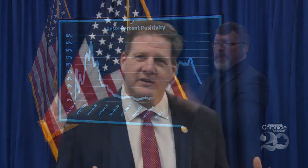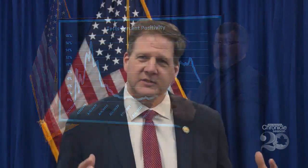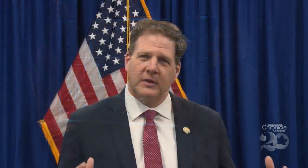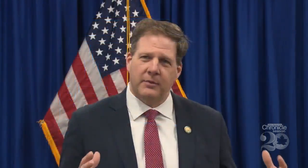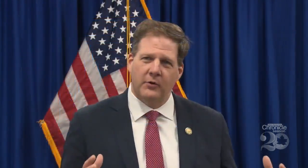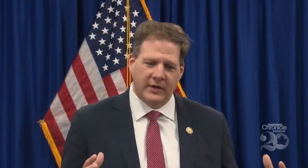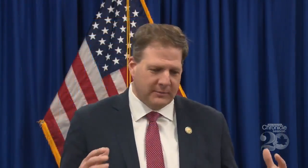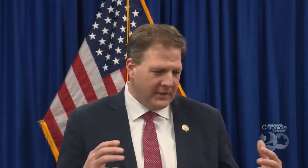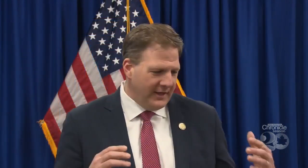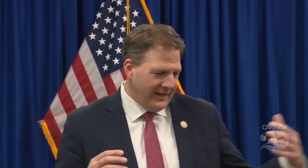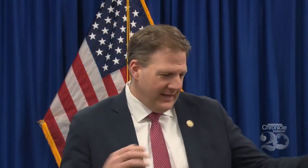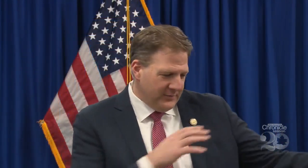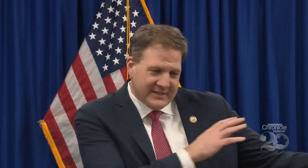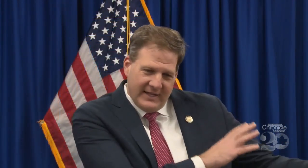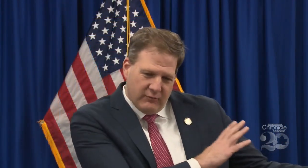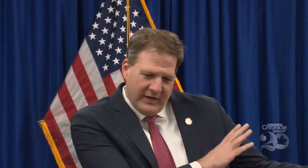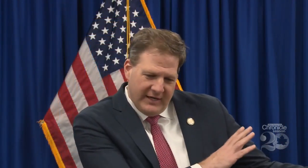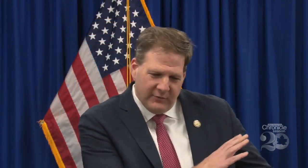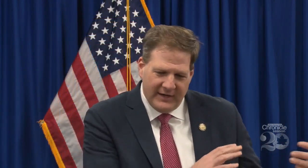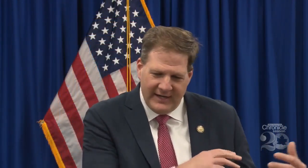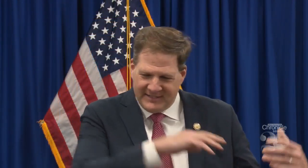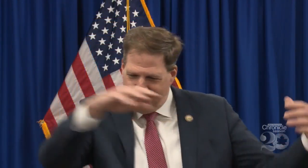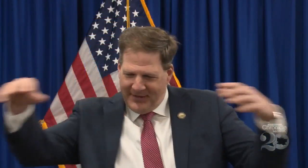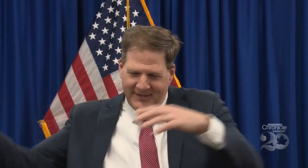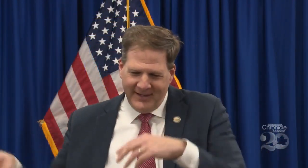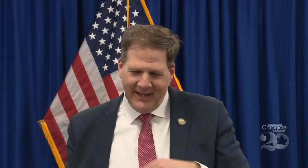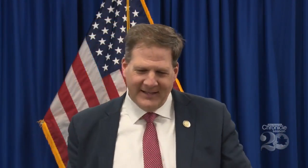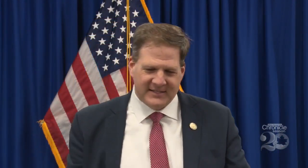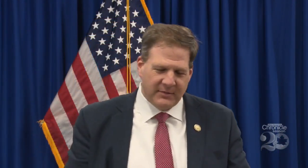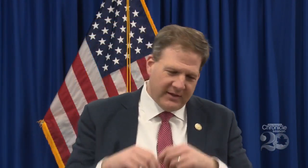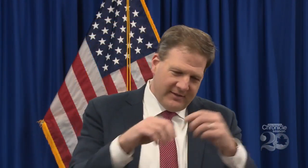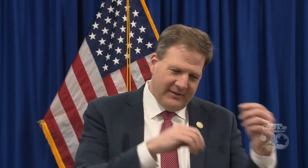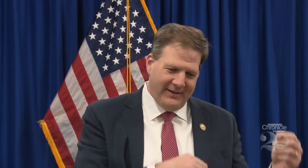PEOPLE. IT ALMOST TOOK A LITTLE BIT OF GETTING USED T